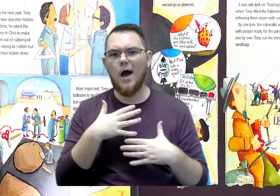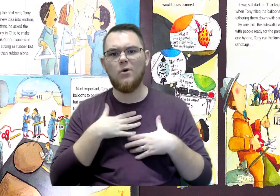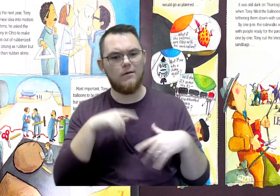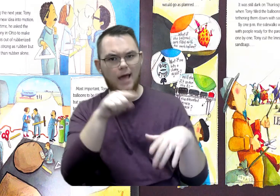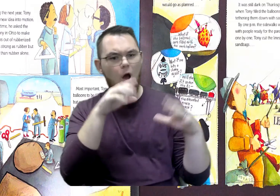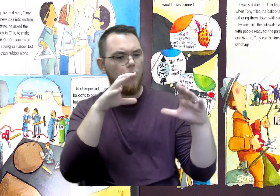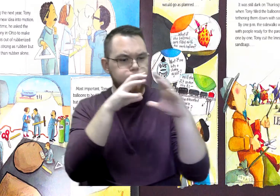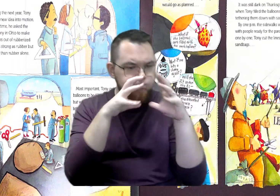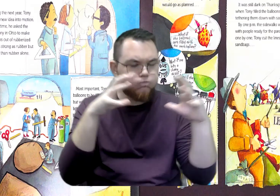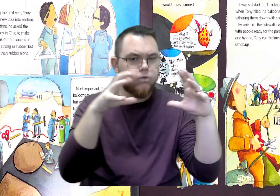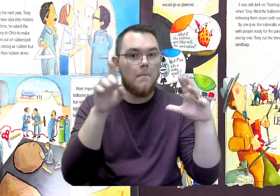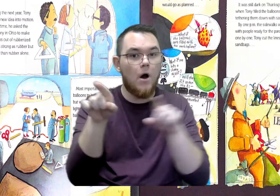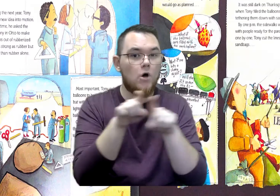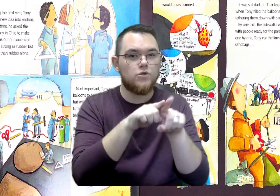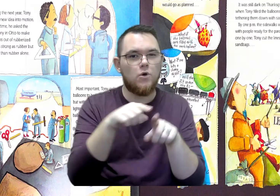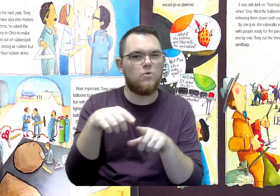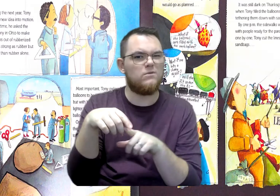too.